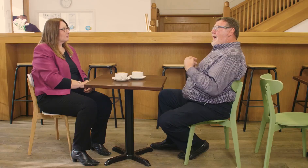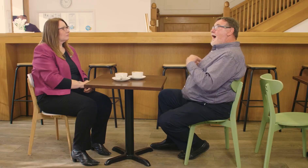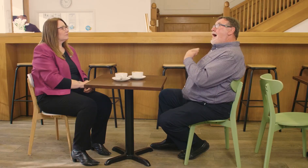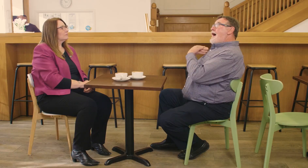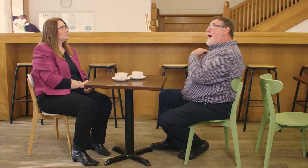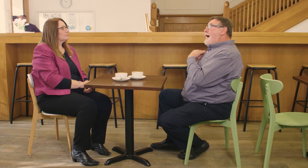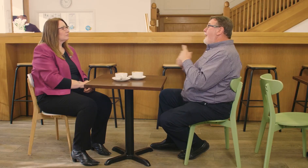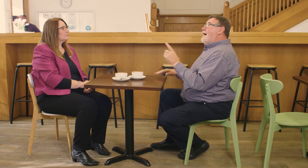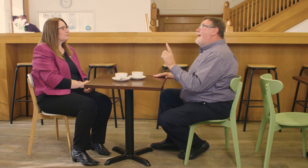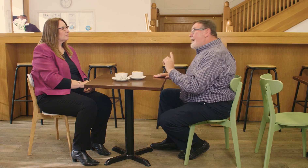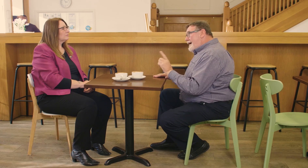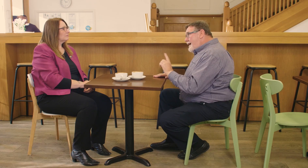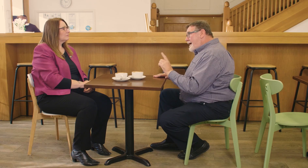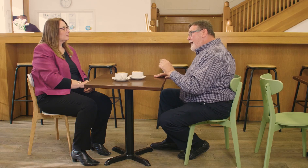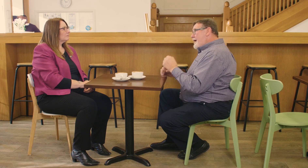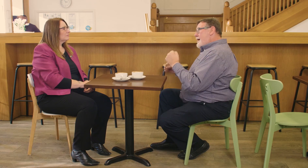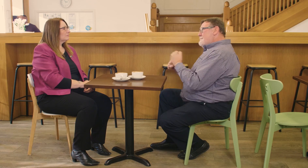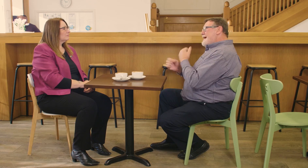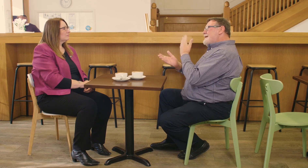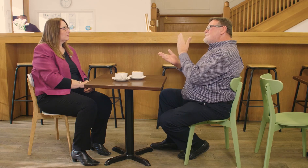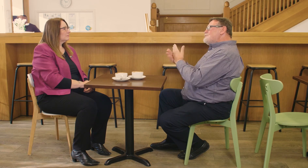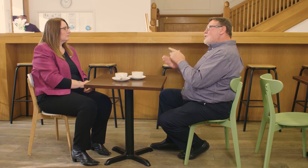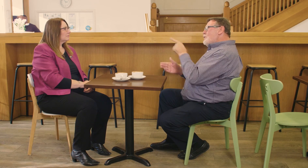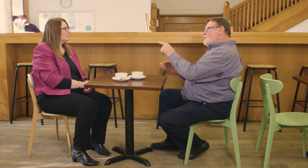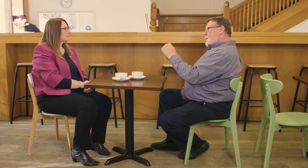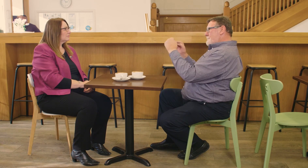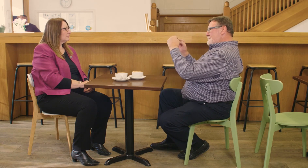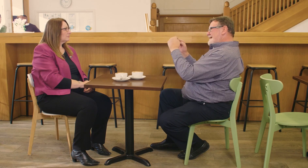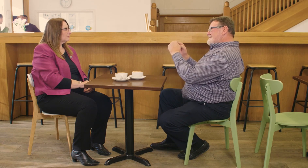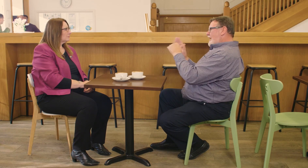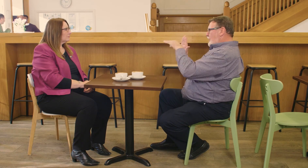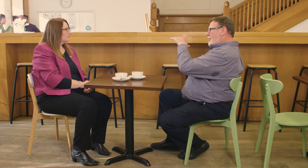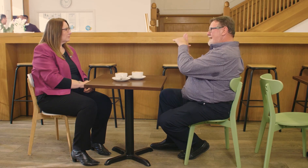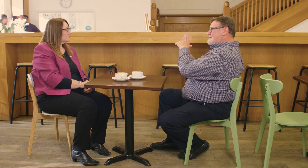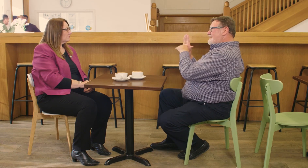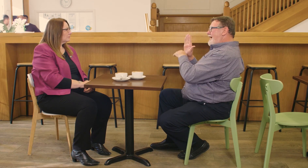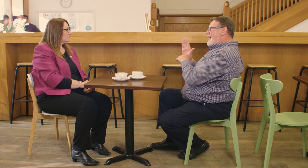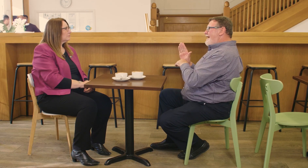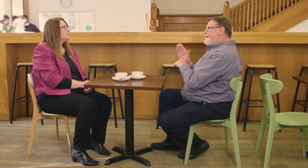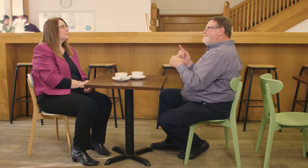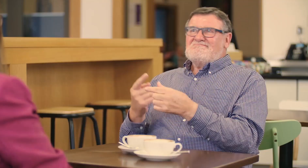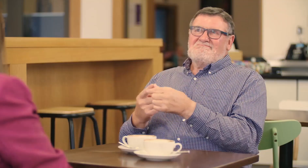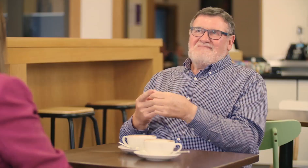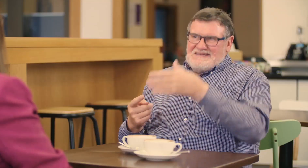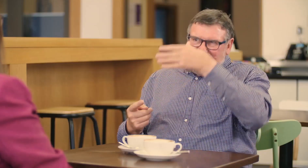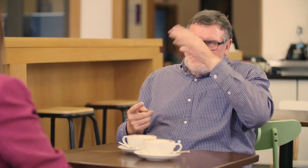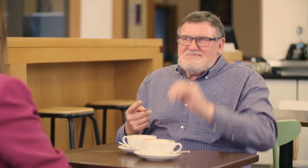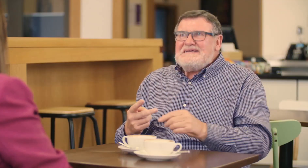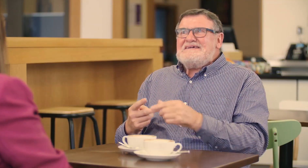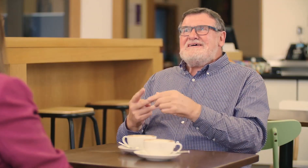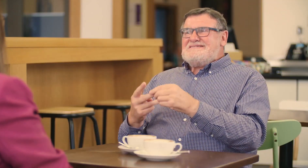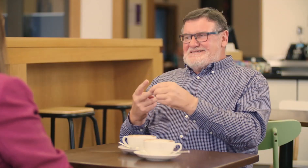you met the BDA's criteria in terms of your experience,